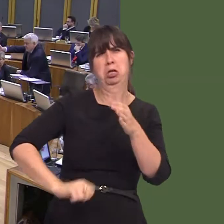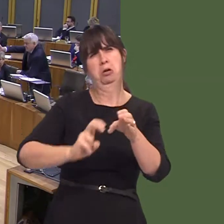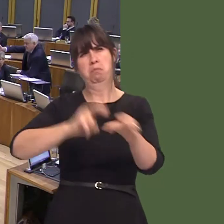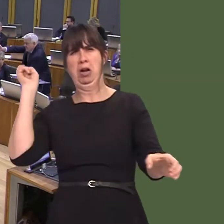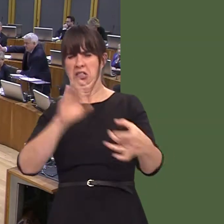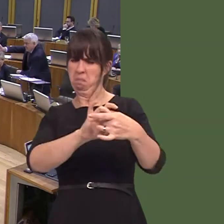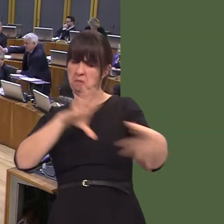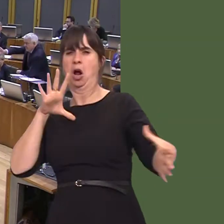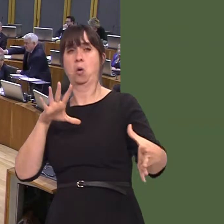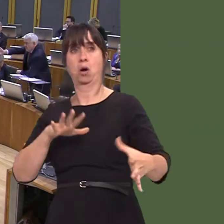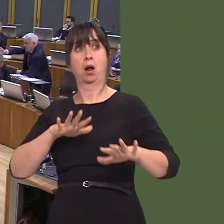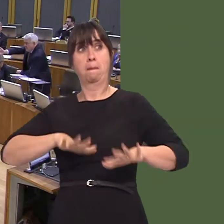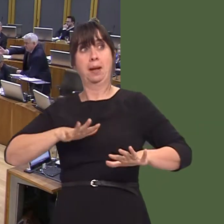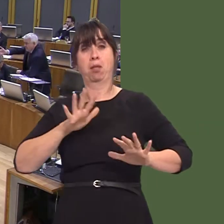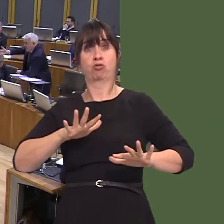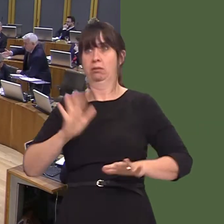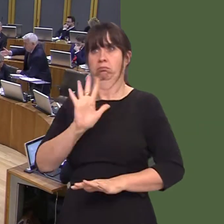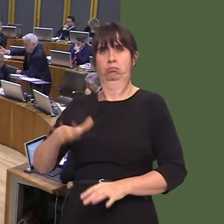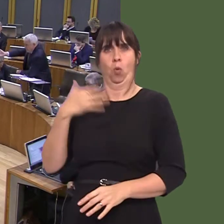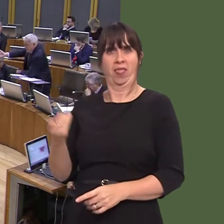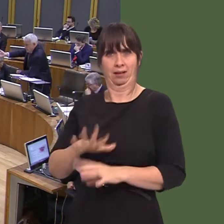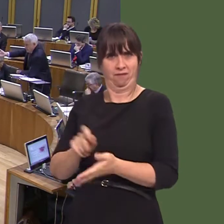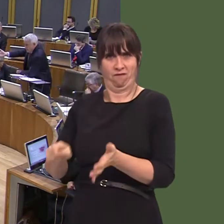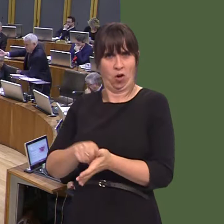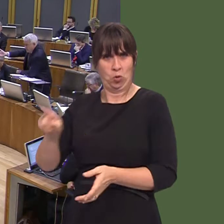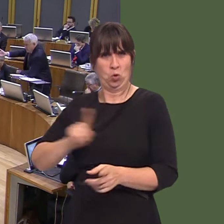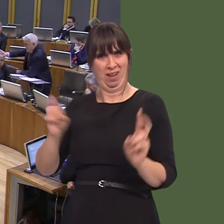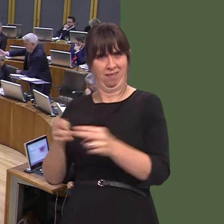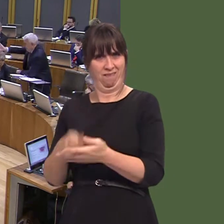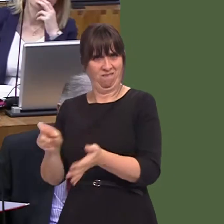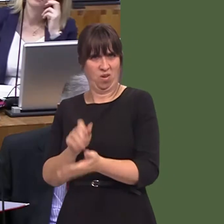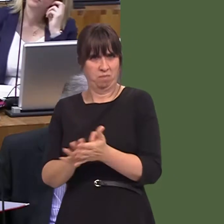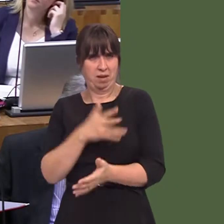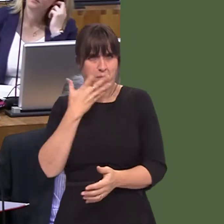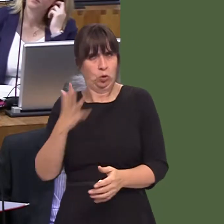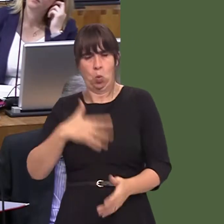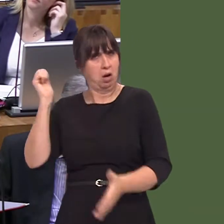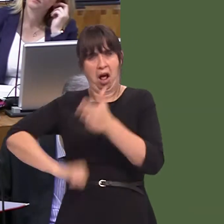Government now to decide what kind of Brexit is best for Britain. Weíve outlined our position as the Welsh Government, and that is something that we